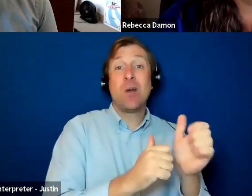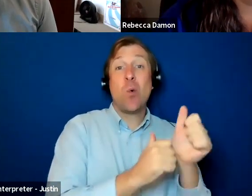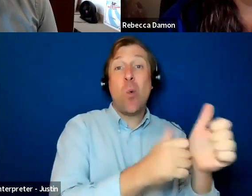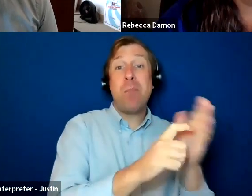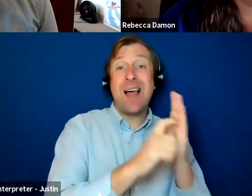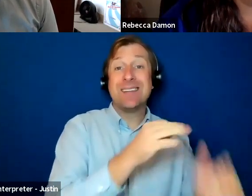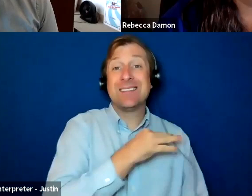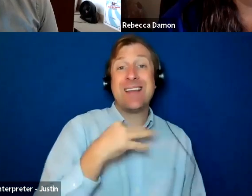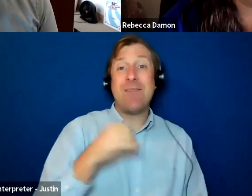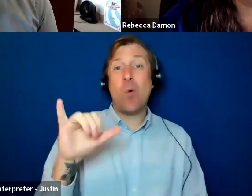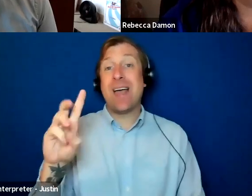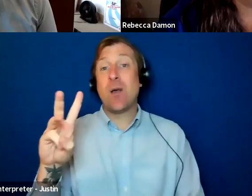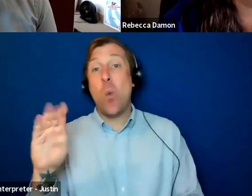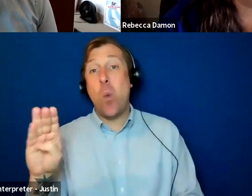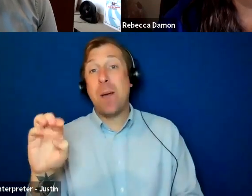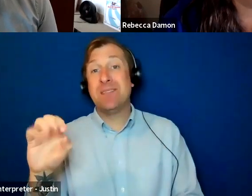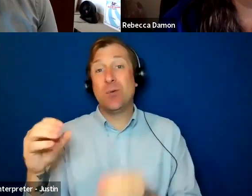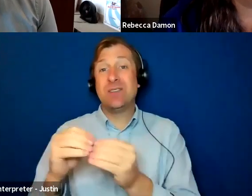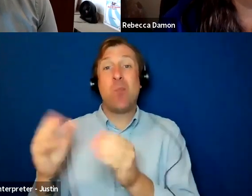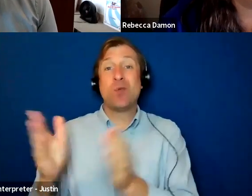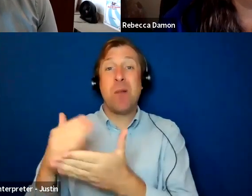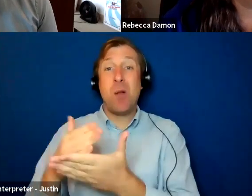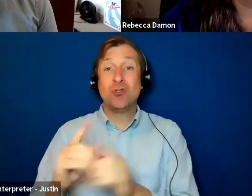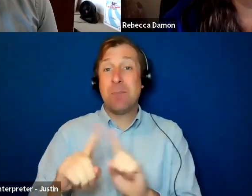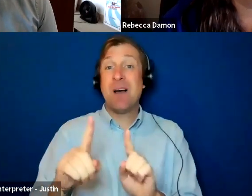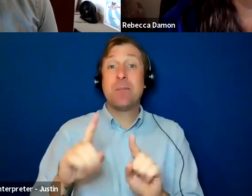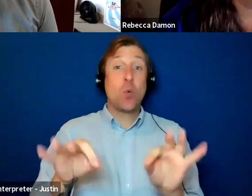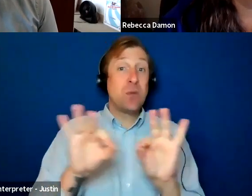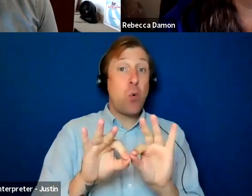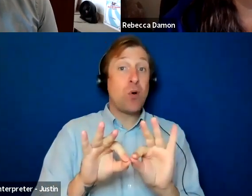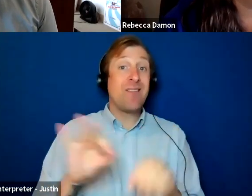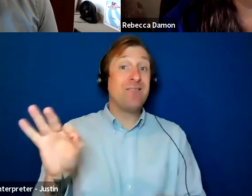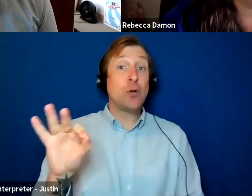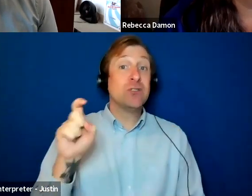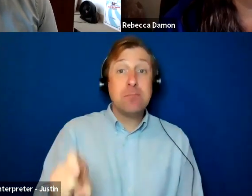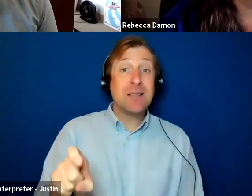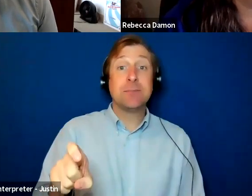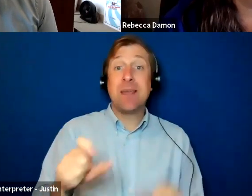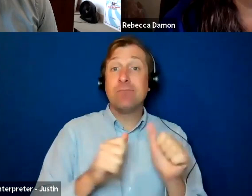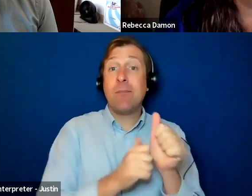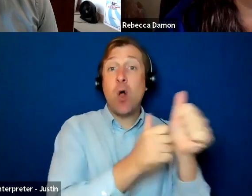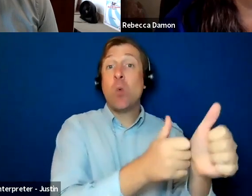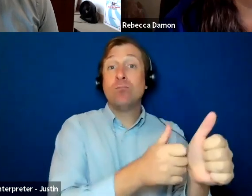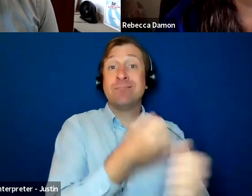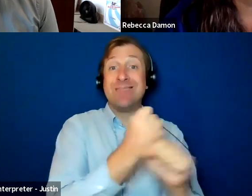a low-budget web series or something like that, but still those core functions have to be carried out. And the safety level that's necessary is the same.